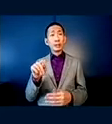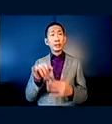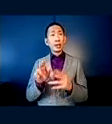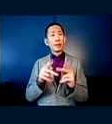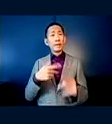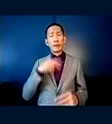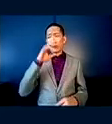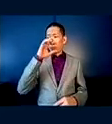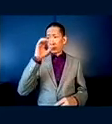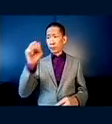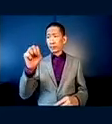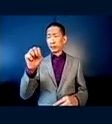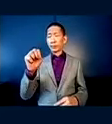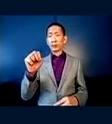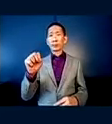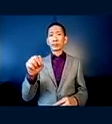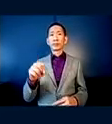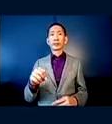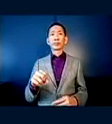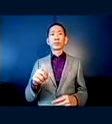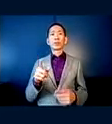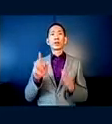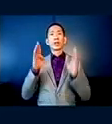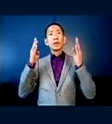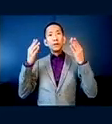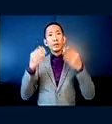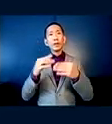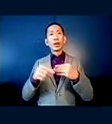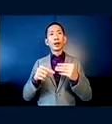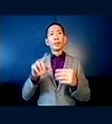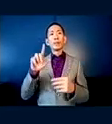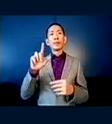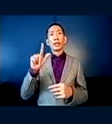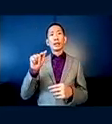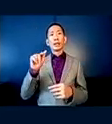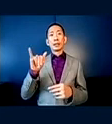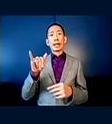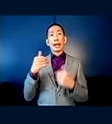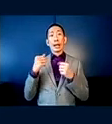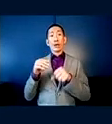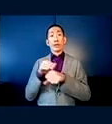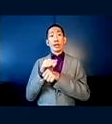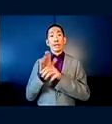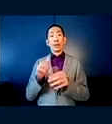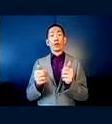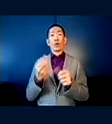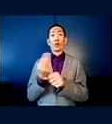WHERE WE NEED TO BE. WHAT APPEALED TO PEOPLE AND US WAS FOCUSING ON LAY HEALTH